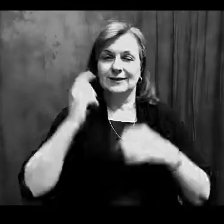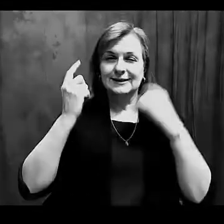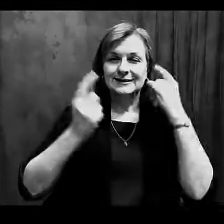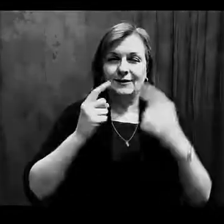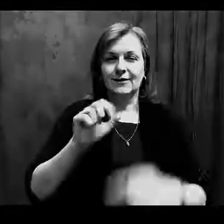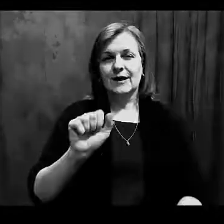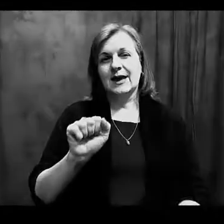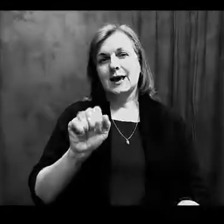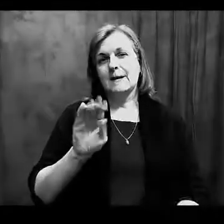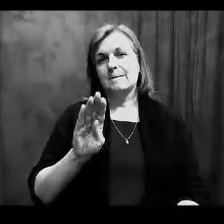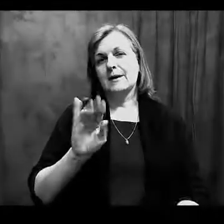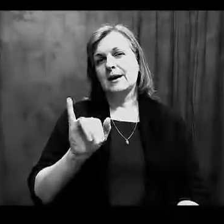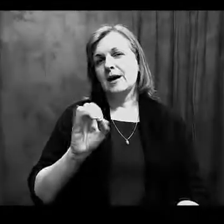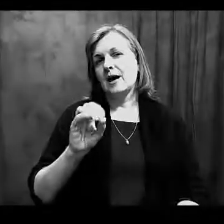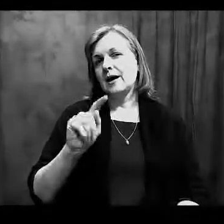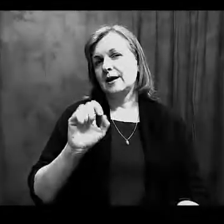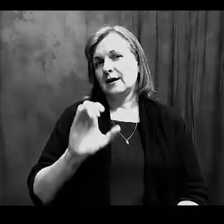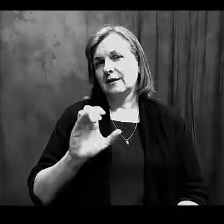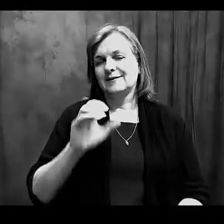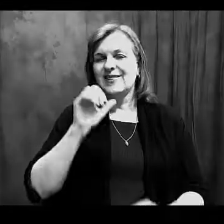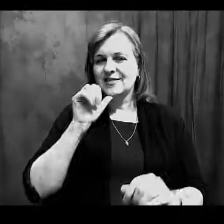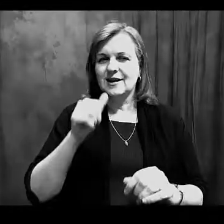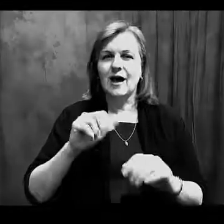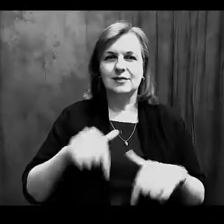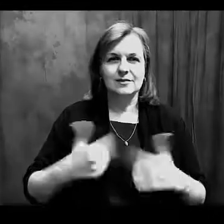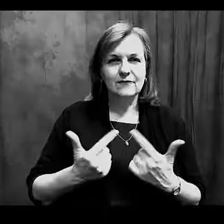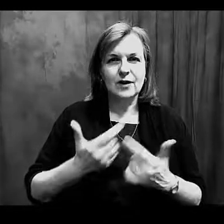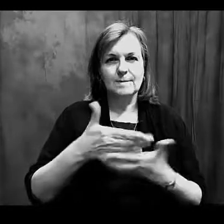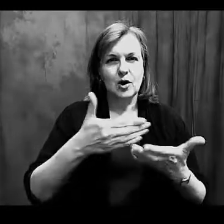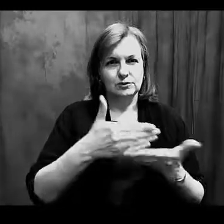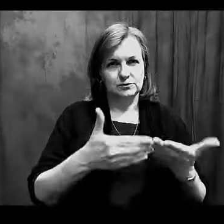have to consider the abiotic factors or the non living components